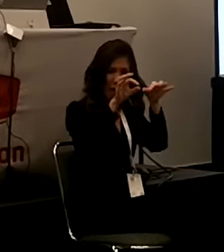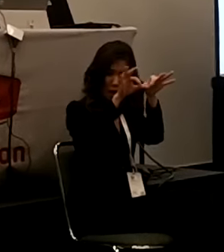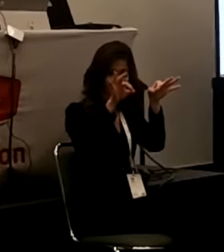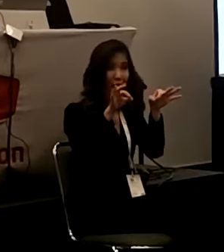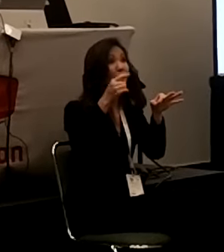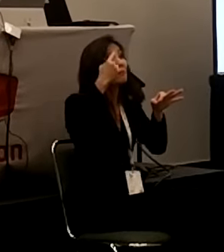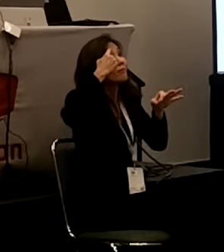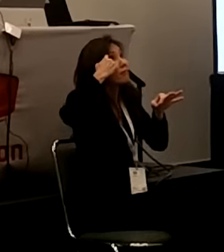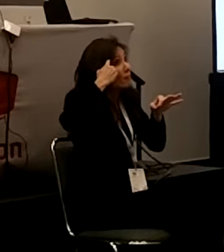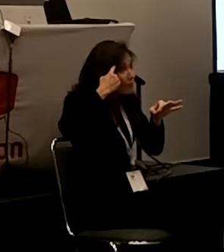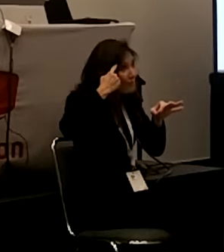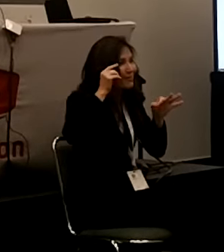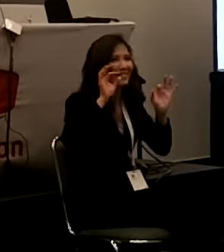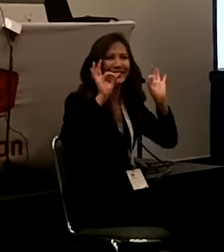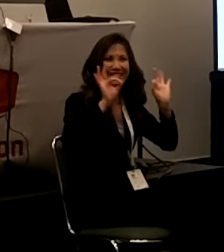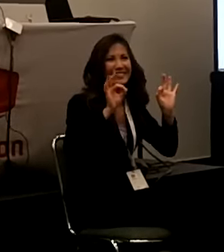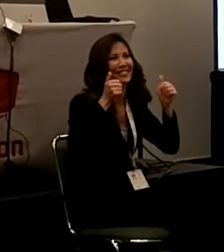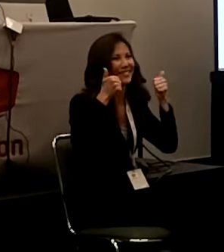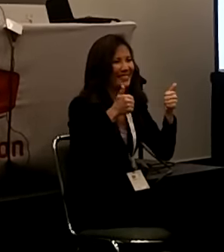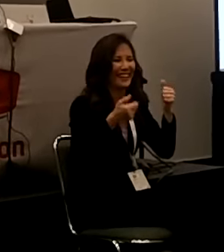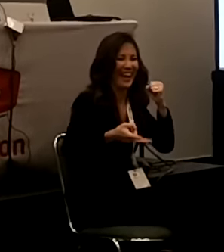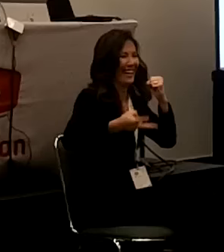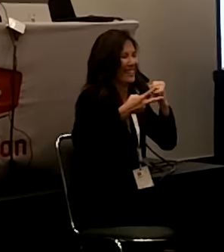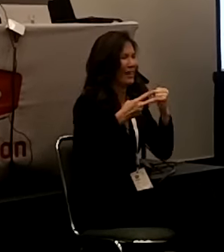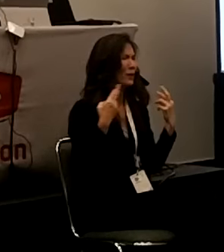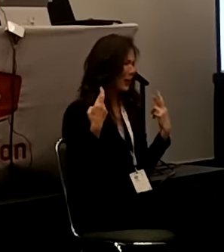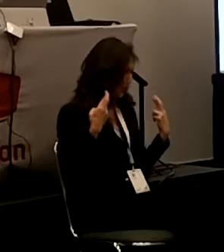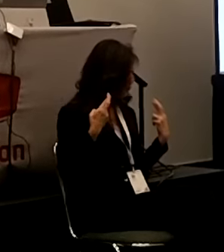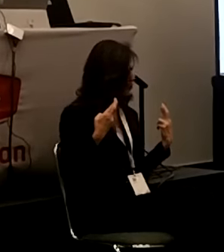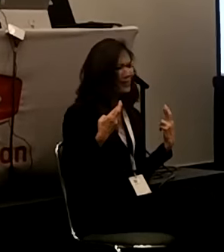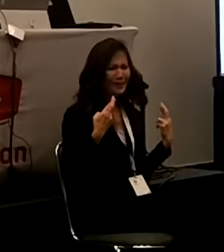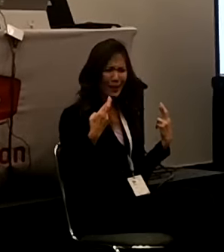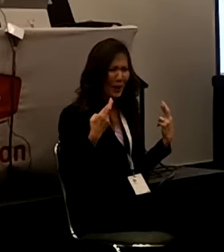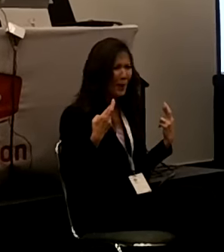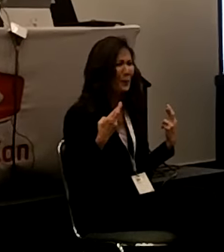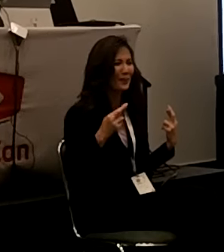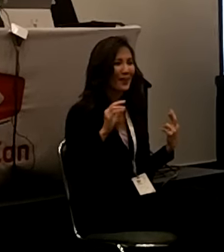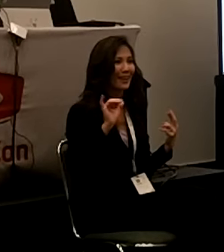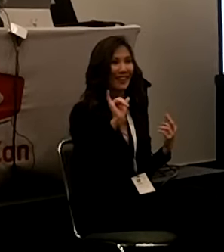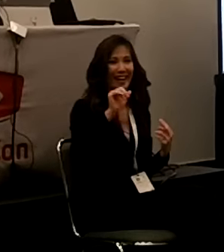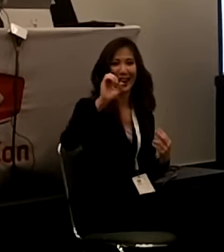you think that it's saved and you're hoping, you are hoping like Oprah is going to give you a present.